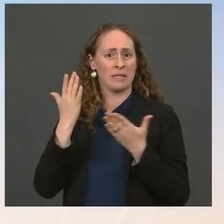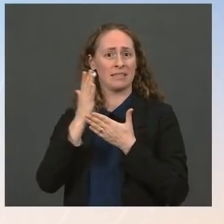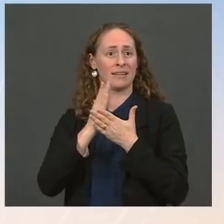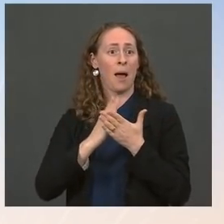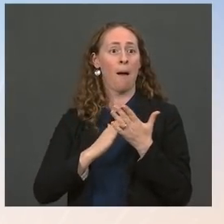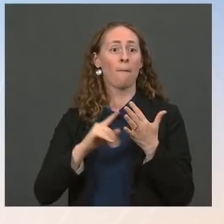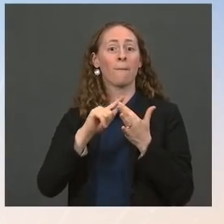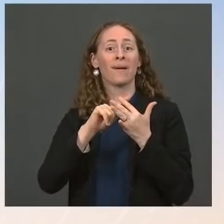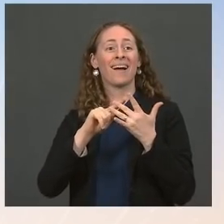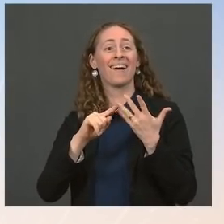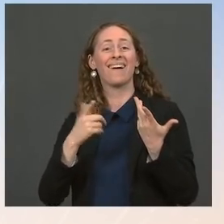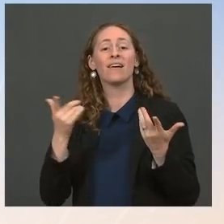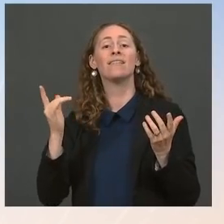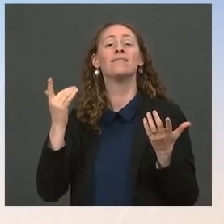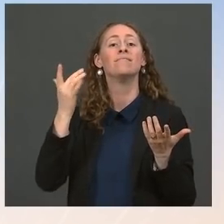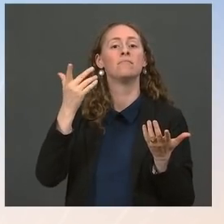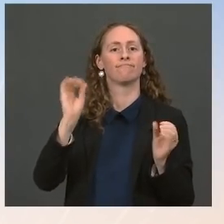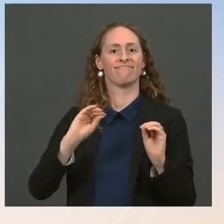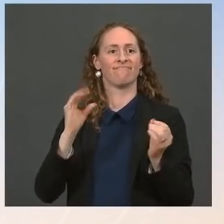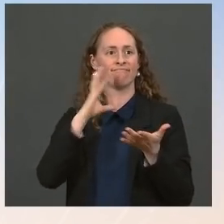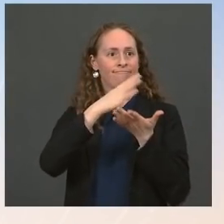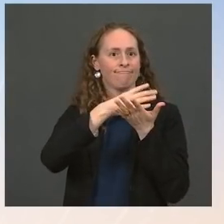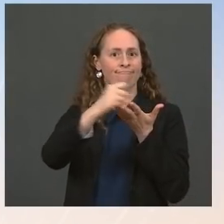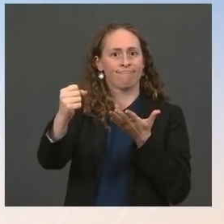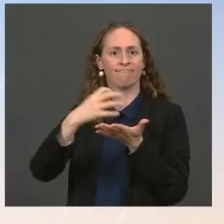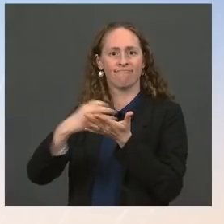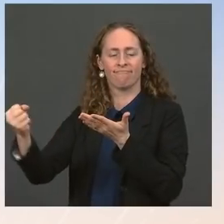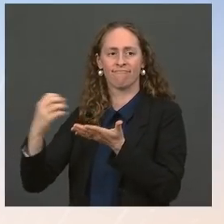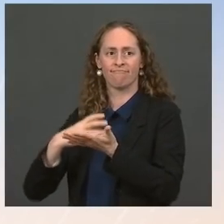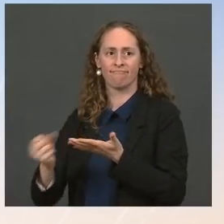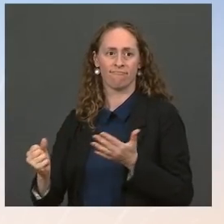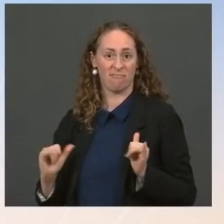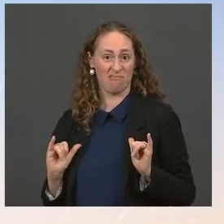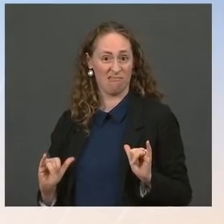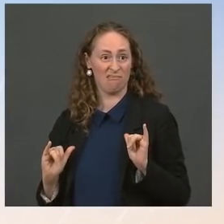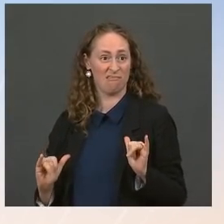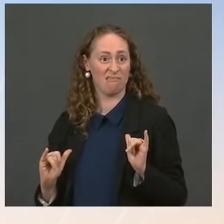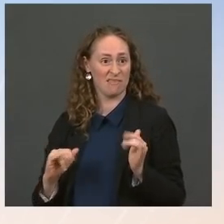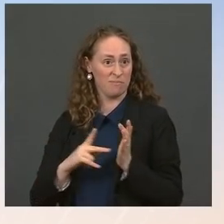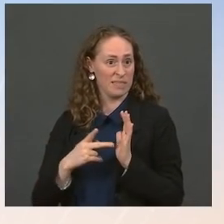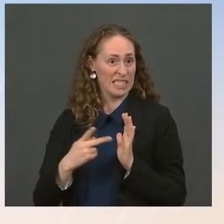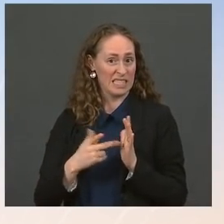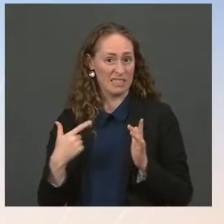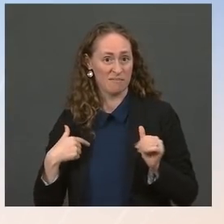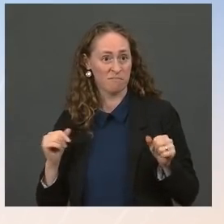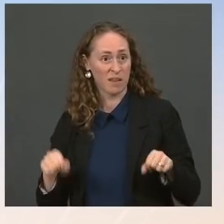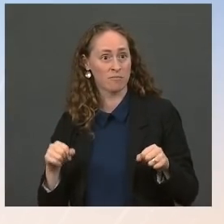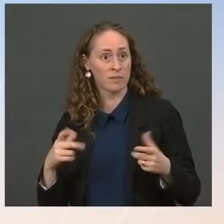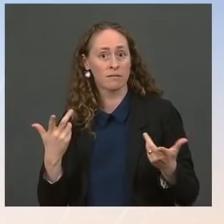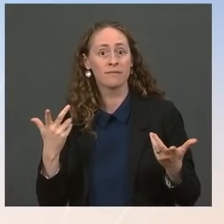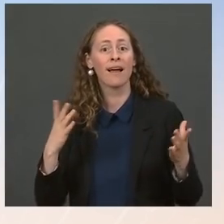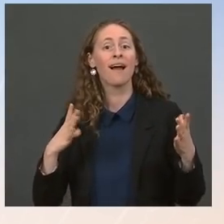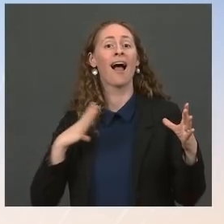of what Americans could be facing on these shortages come the holiday season? What are we talking about? Ms. Psaki: For shipment of goods -- The Press: Yes.